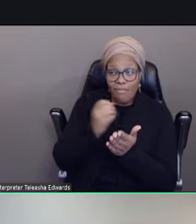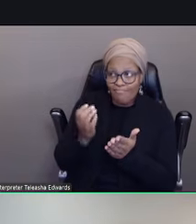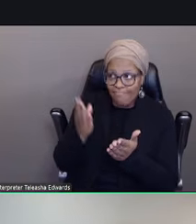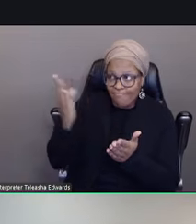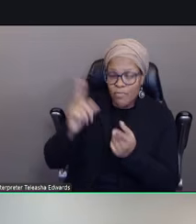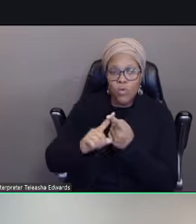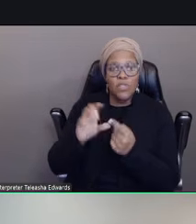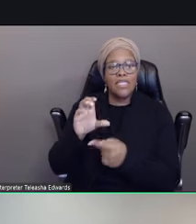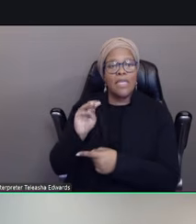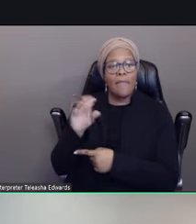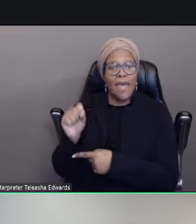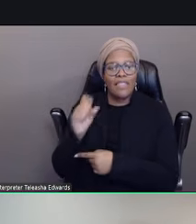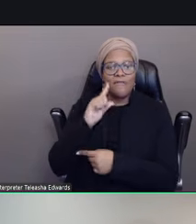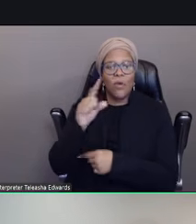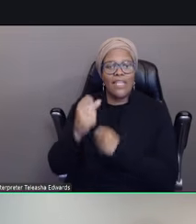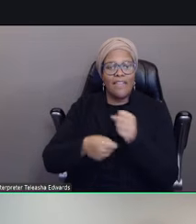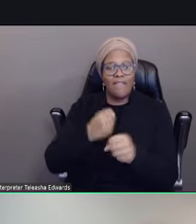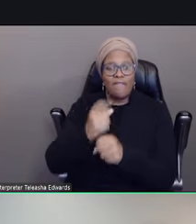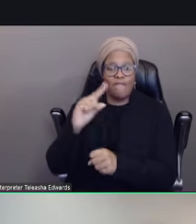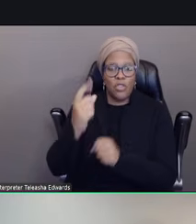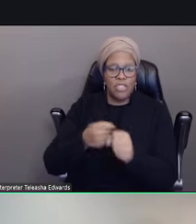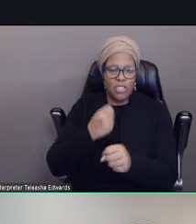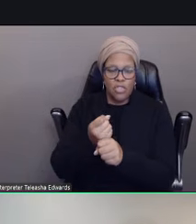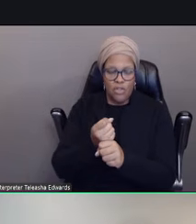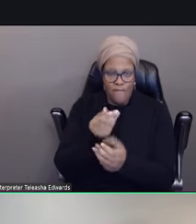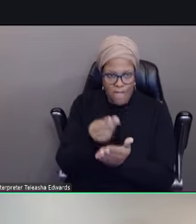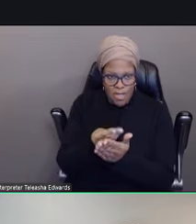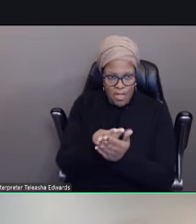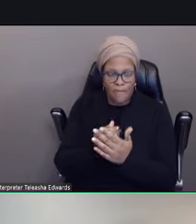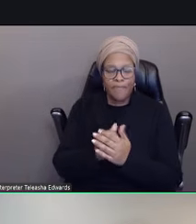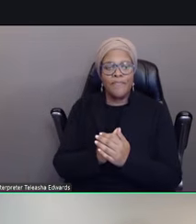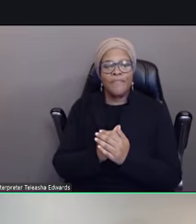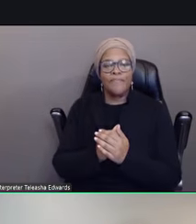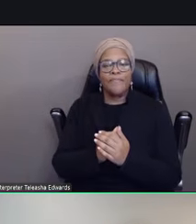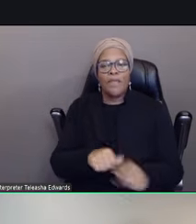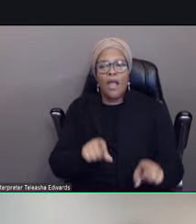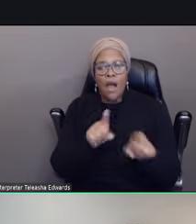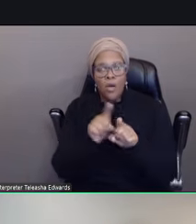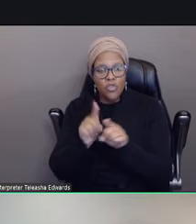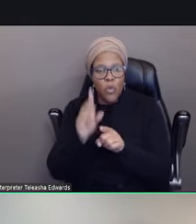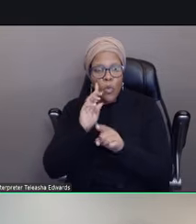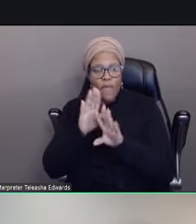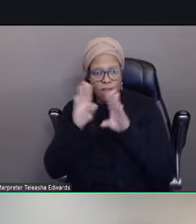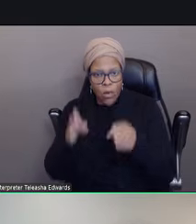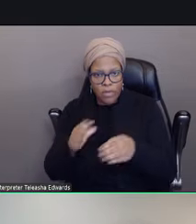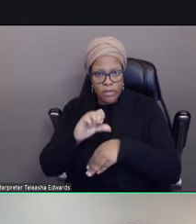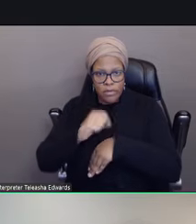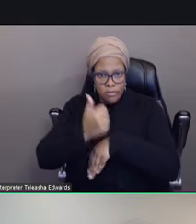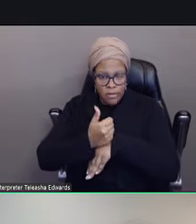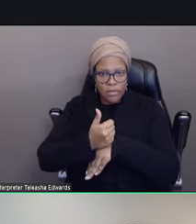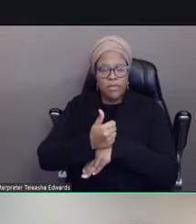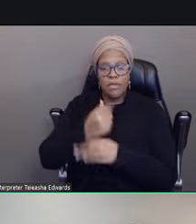We will also be um focused on establishing as I mentioned earlier the programmatic and governance